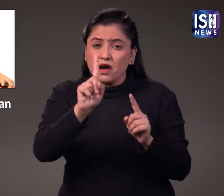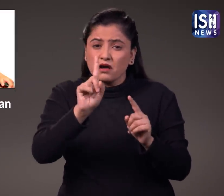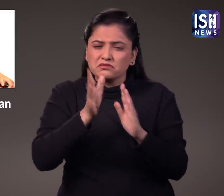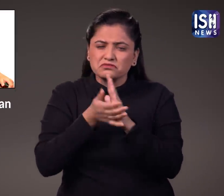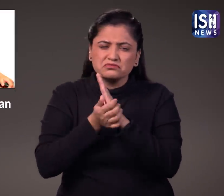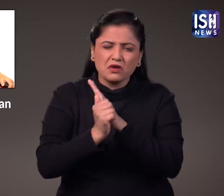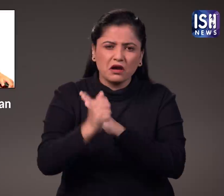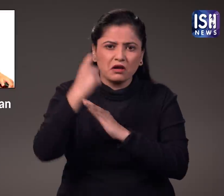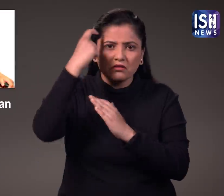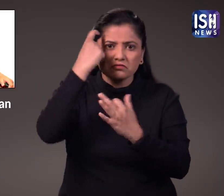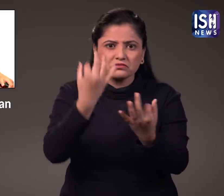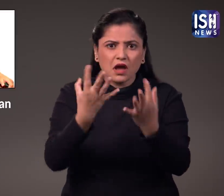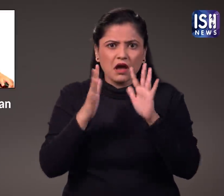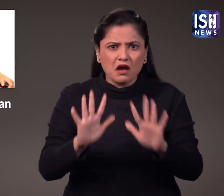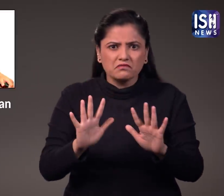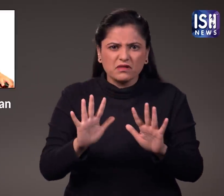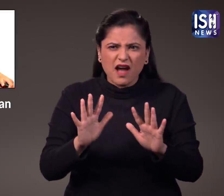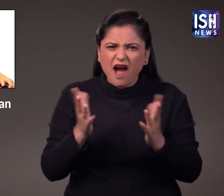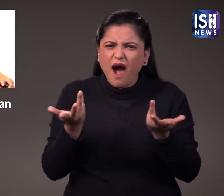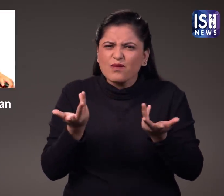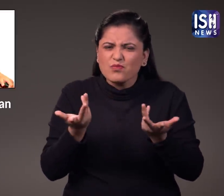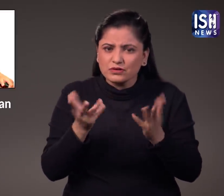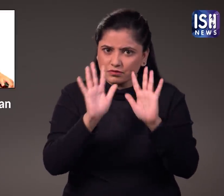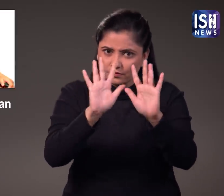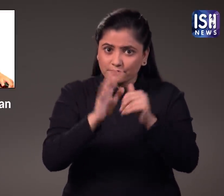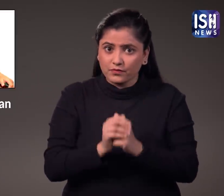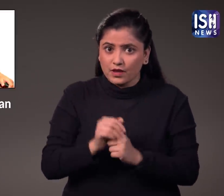But she has a superpower.